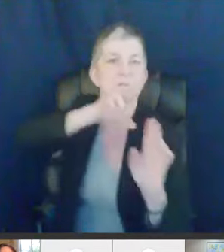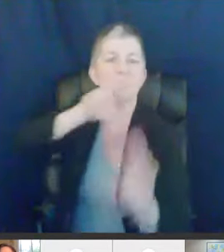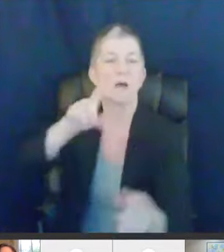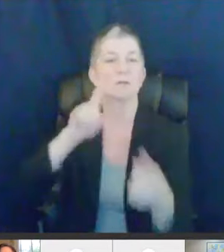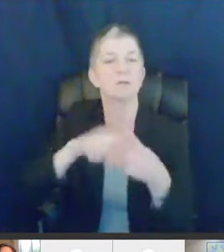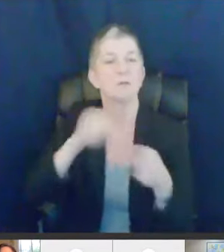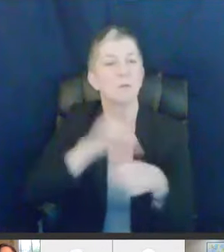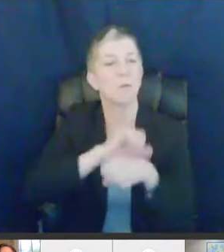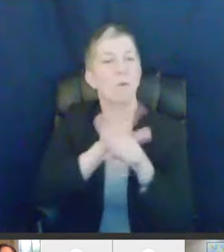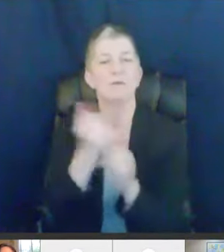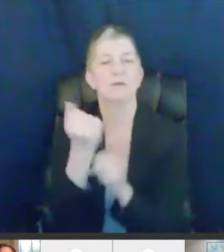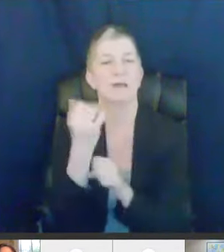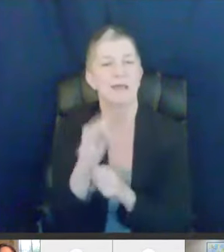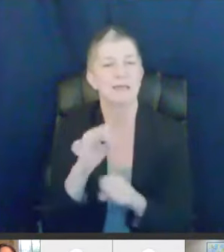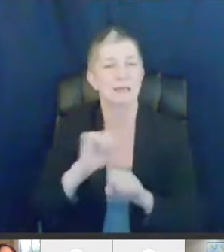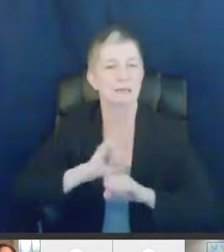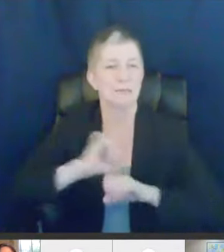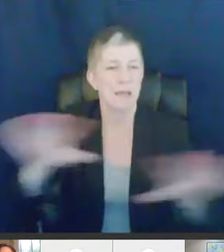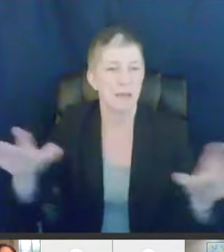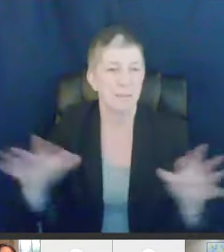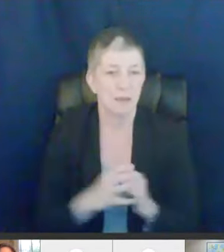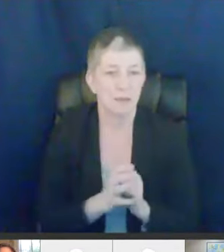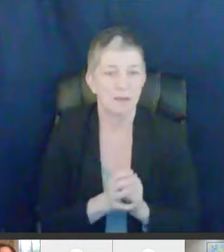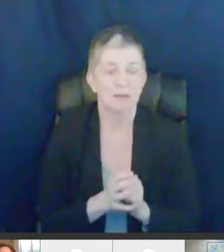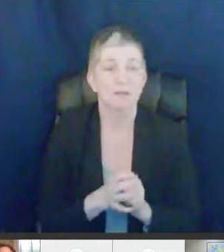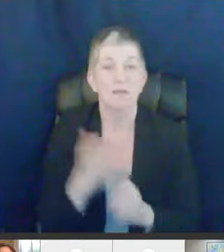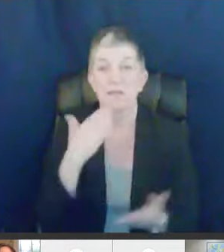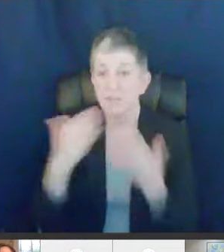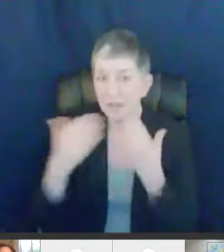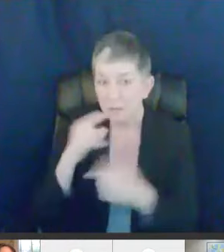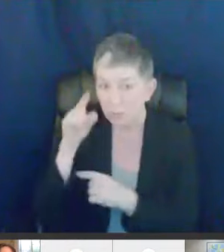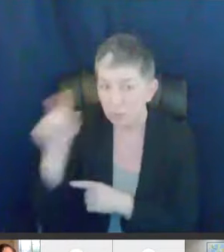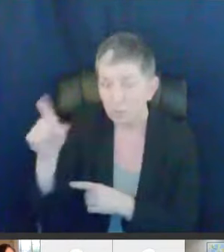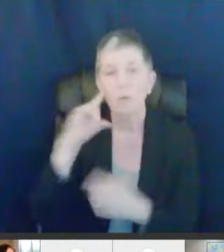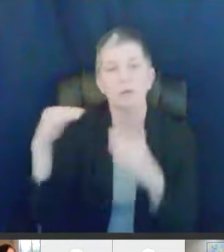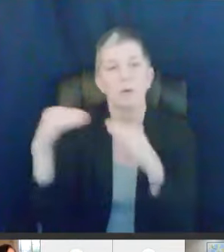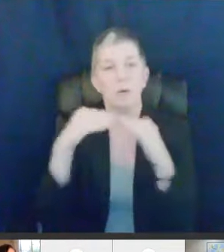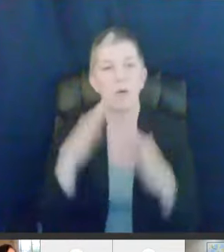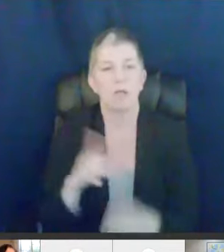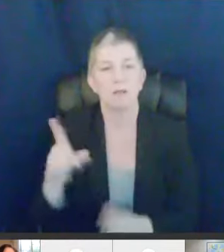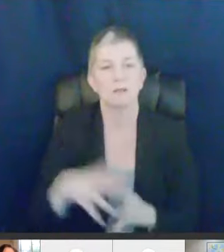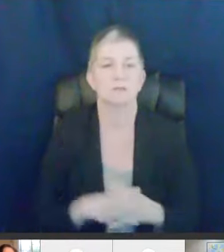pandemic so thank you to you and all of your colleagues I also just want to wish